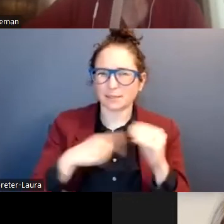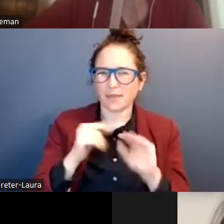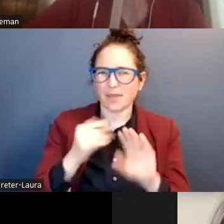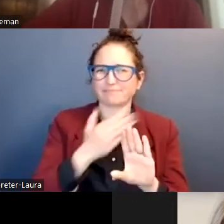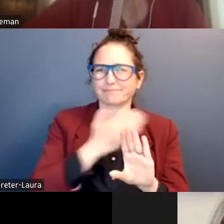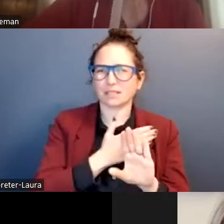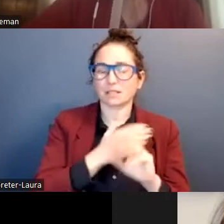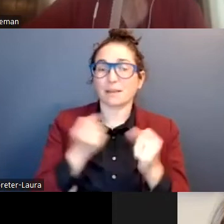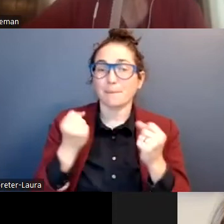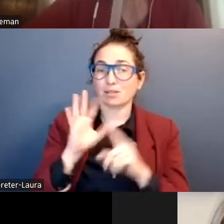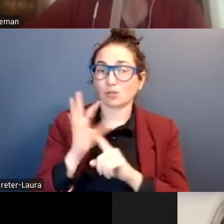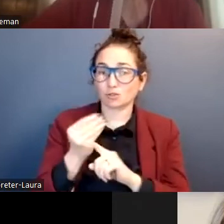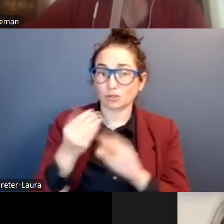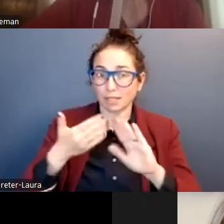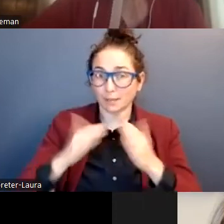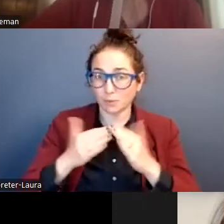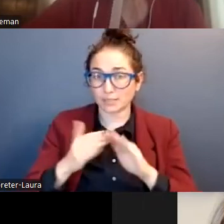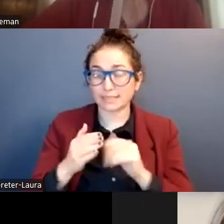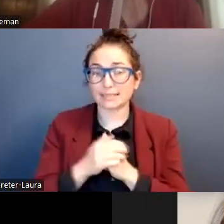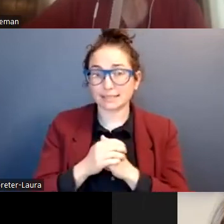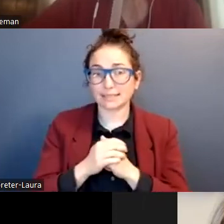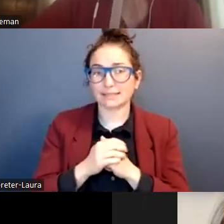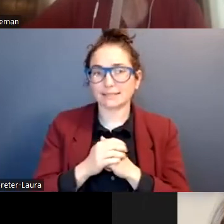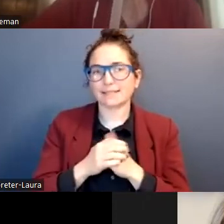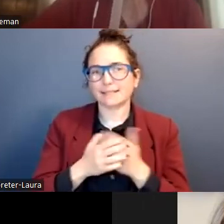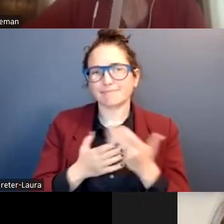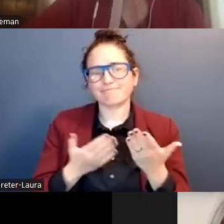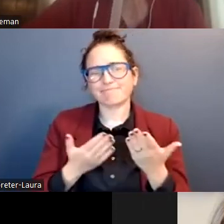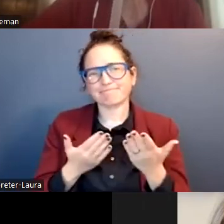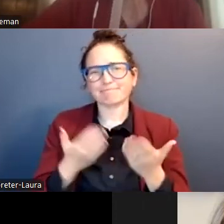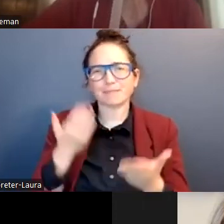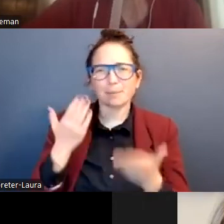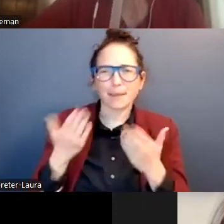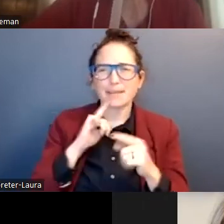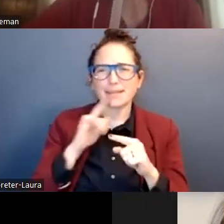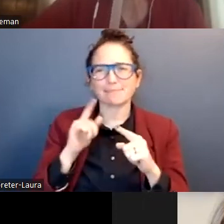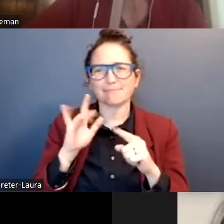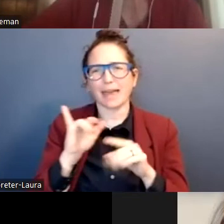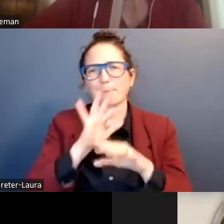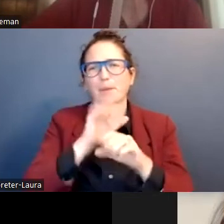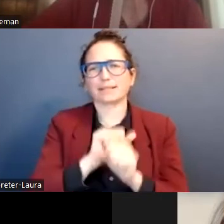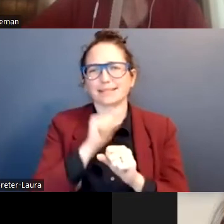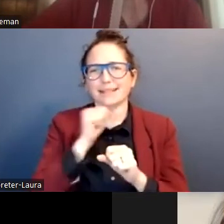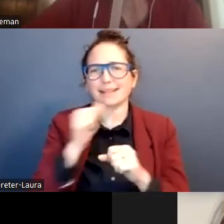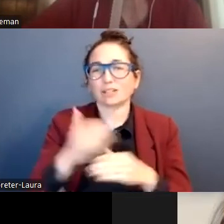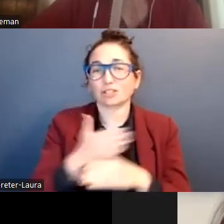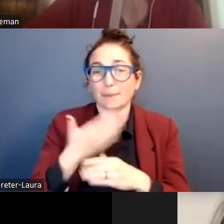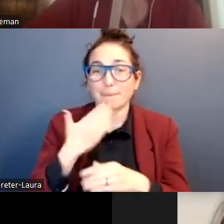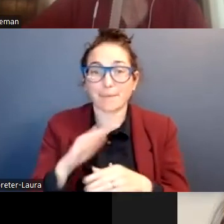cultural communities, that there may be a practice of not sharing bad information, bad news or